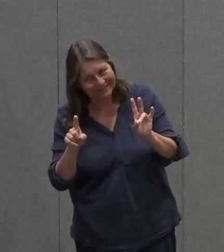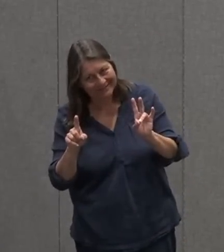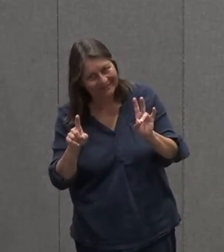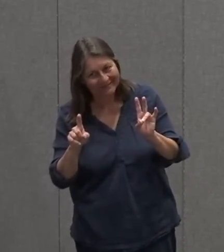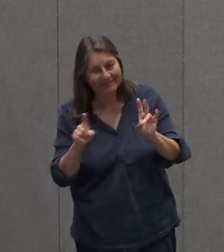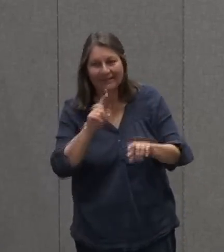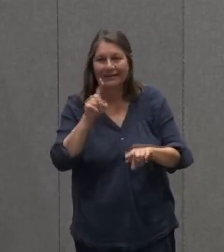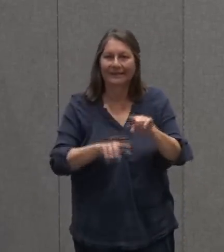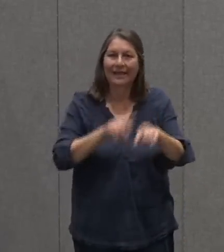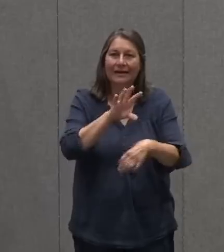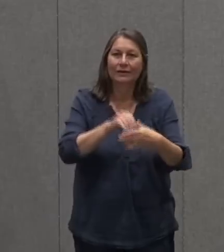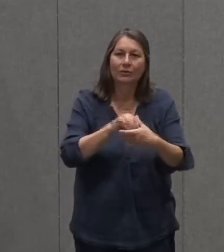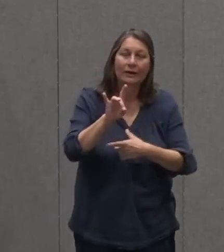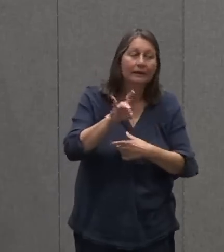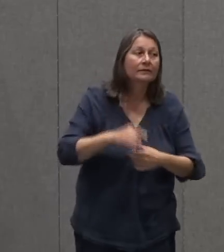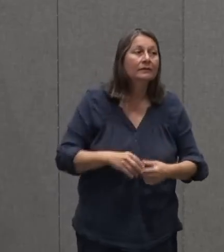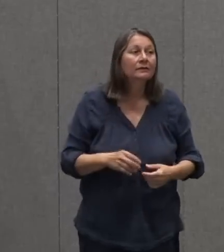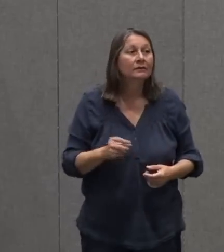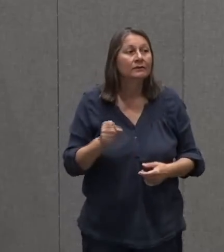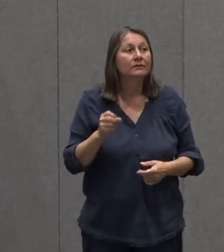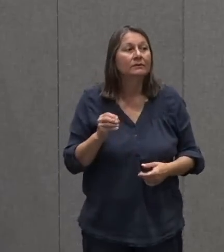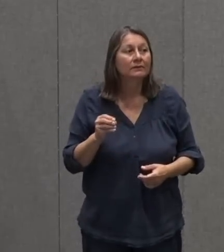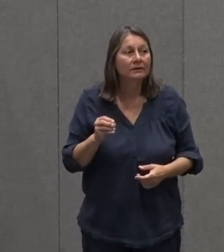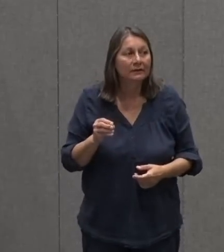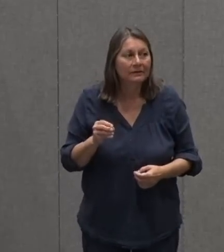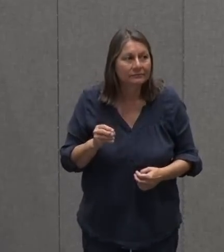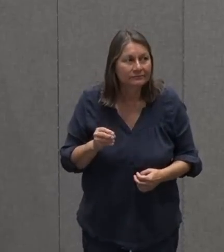I did this a lot. So yeah, we'll keep going.